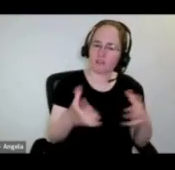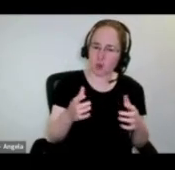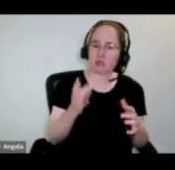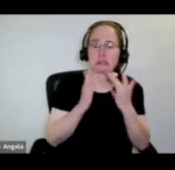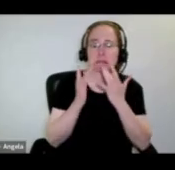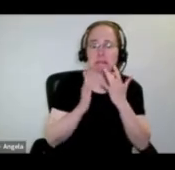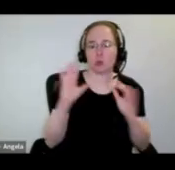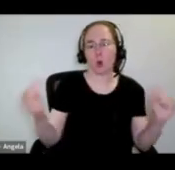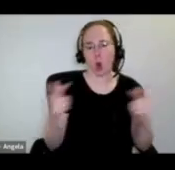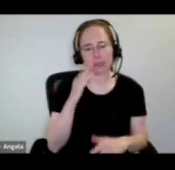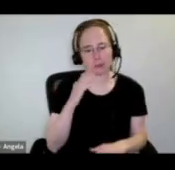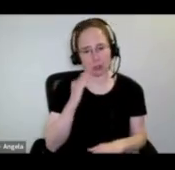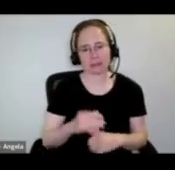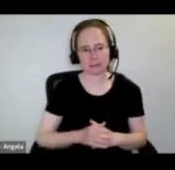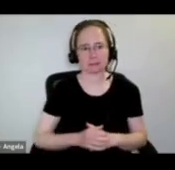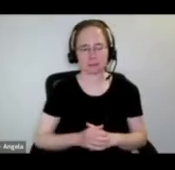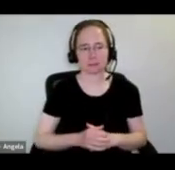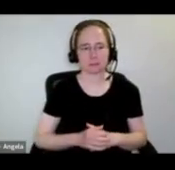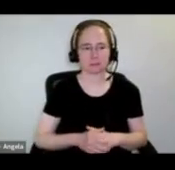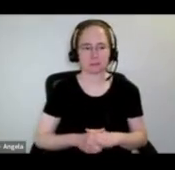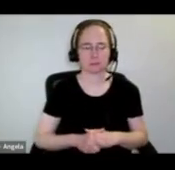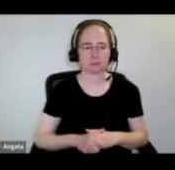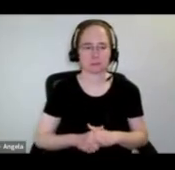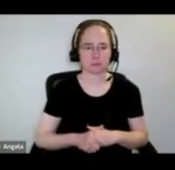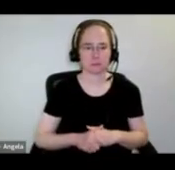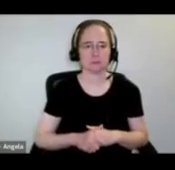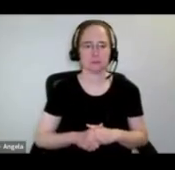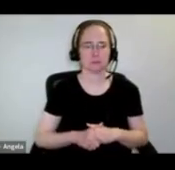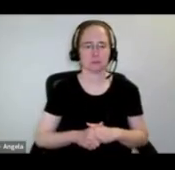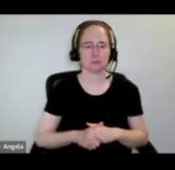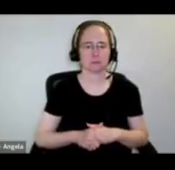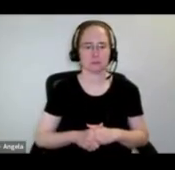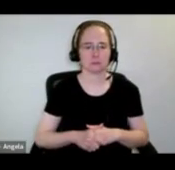Valerie Bradley: Easing, to some extent, the workforce crisis that we're all experiencing.